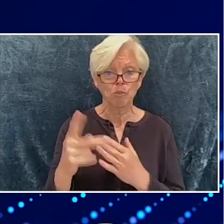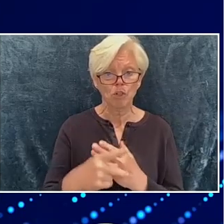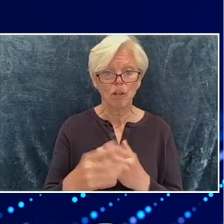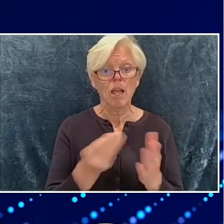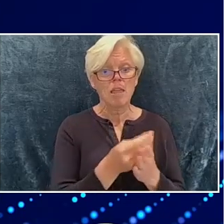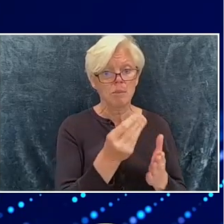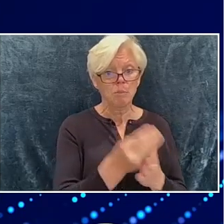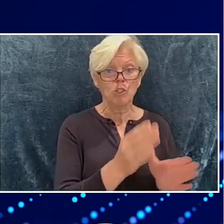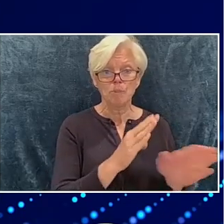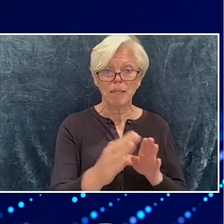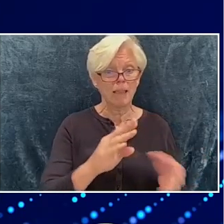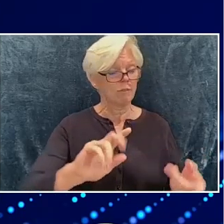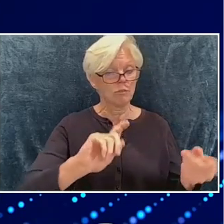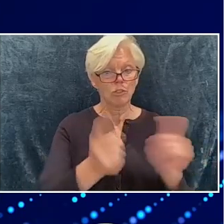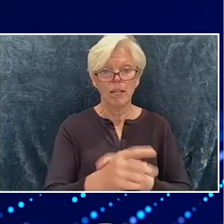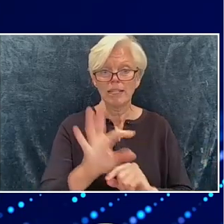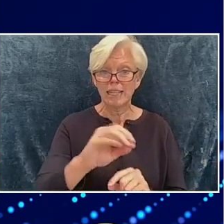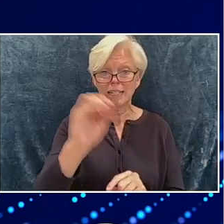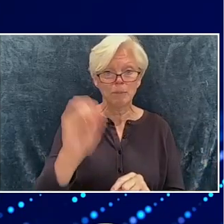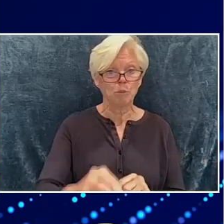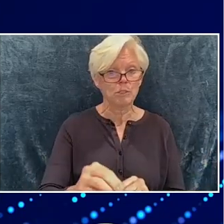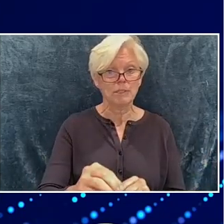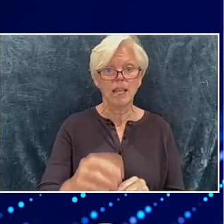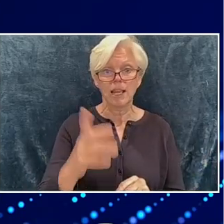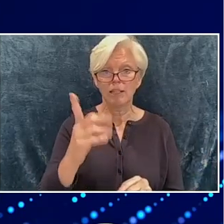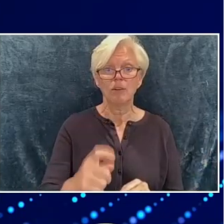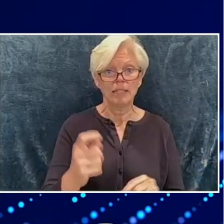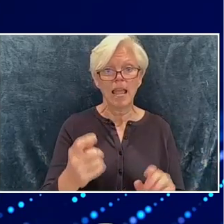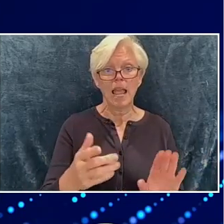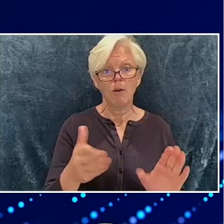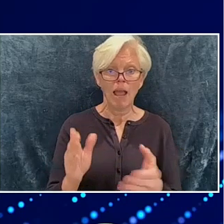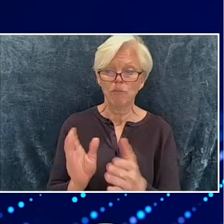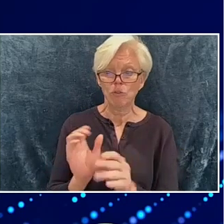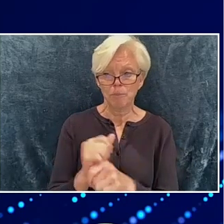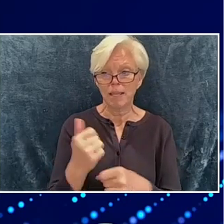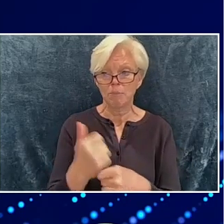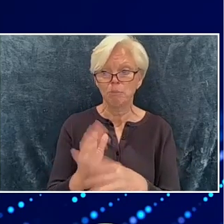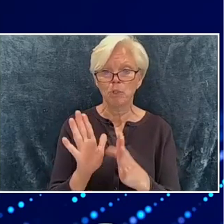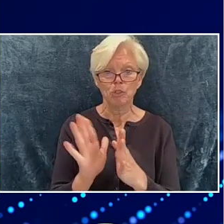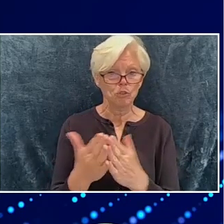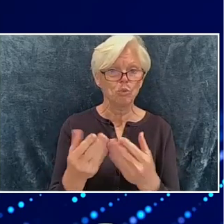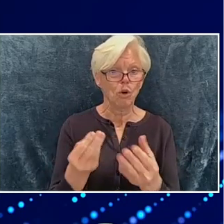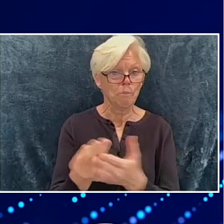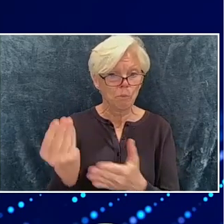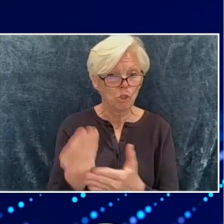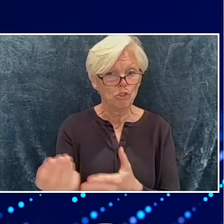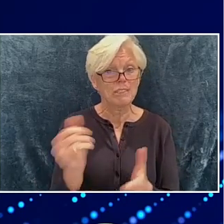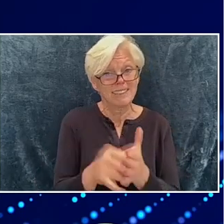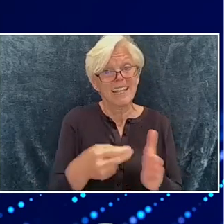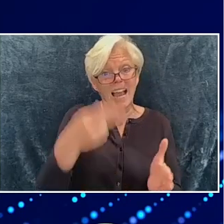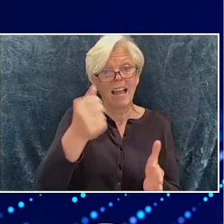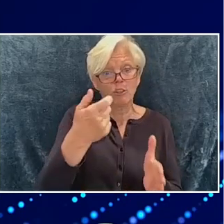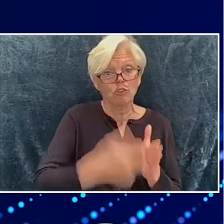90% of students essentially driven into making a bookstore purchase at a much higher cost. In this case, students are paying for an